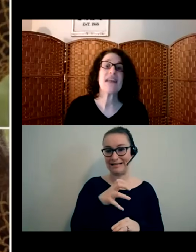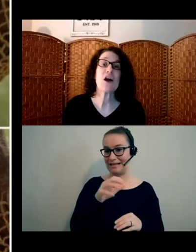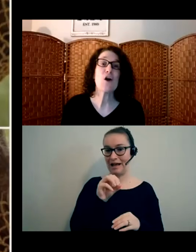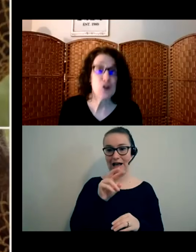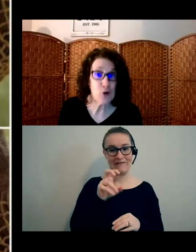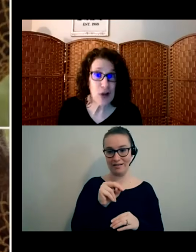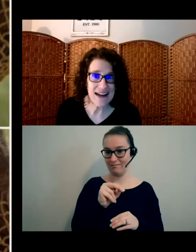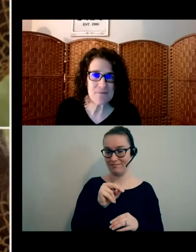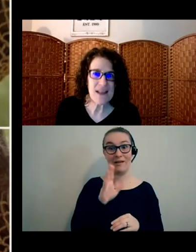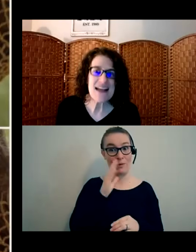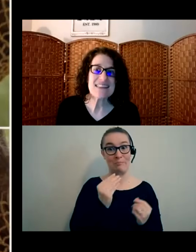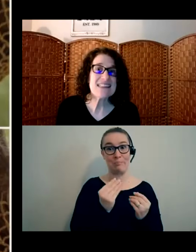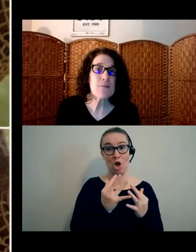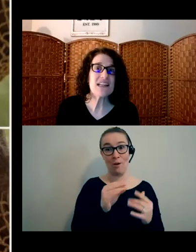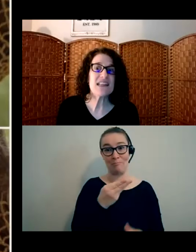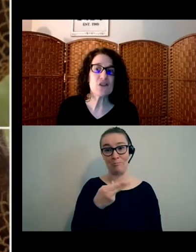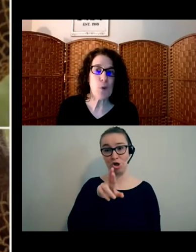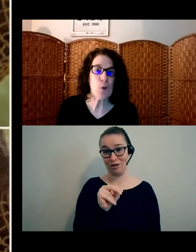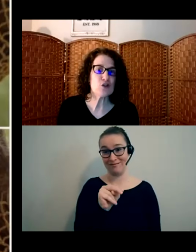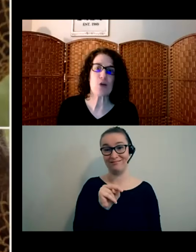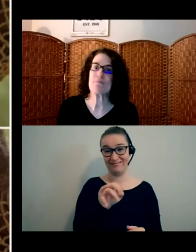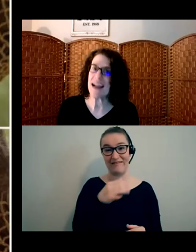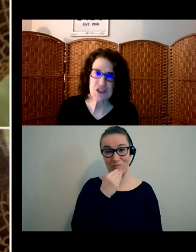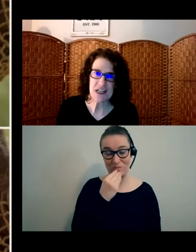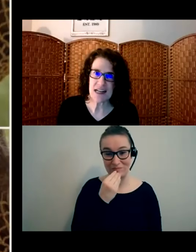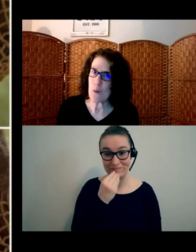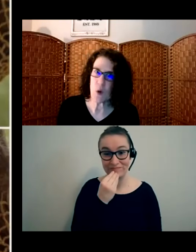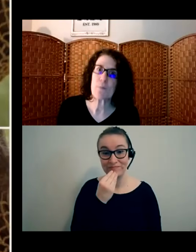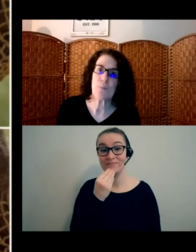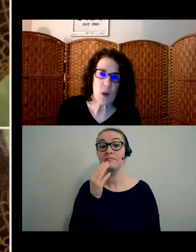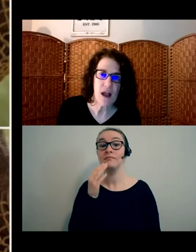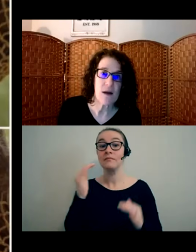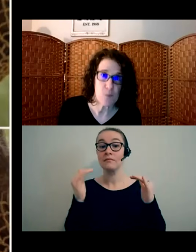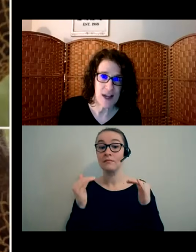They hurt your brand. Accessibility supporters are passionate, and will boycott brands.